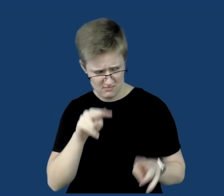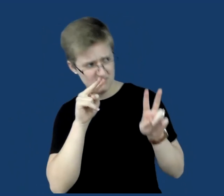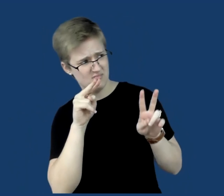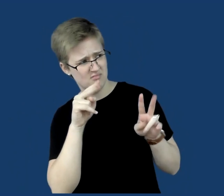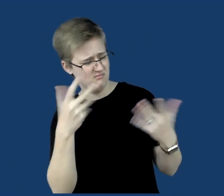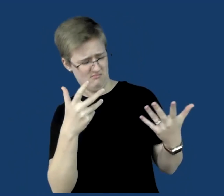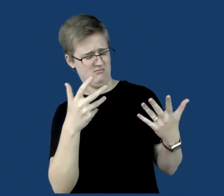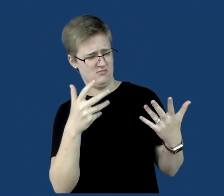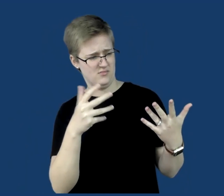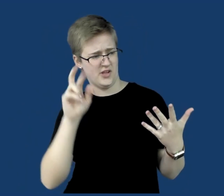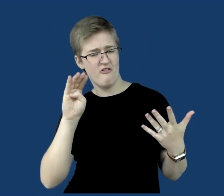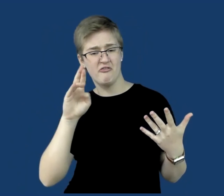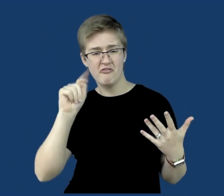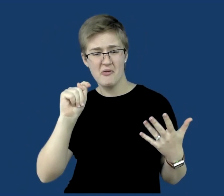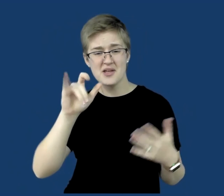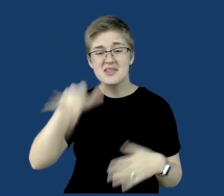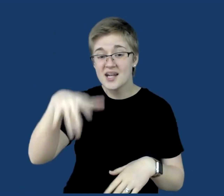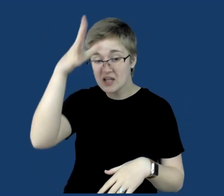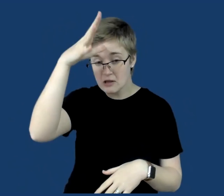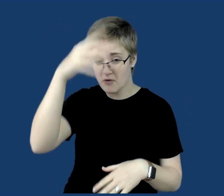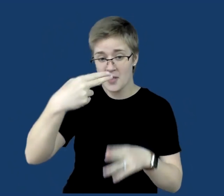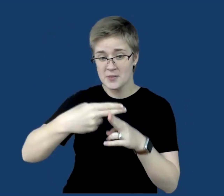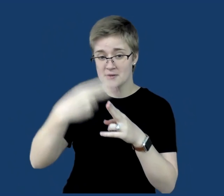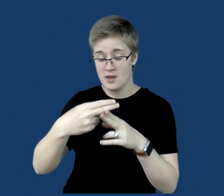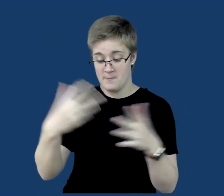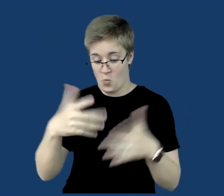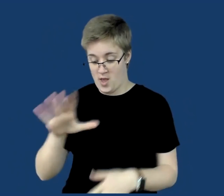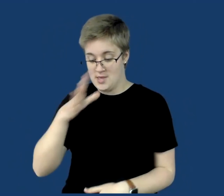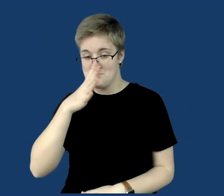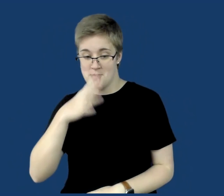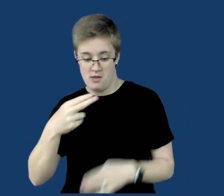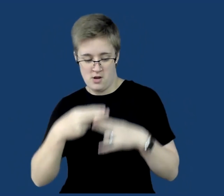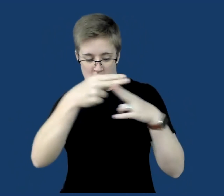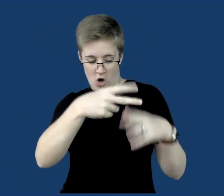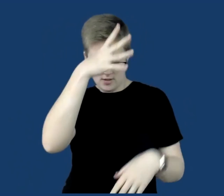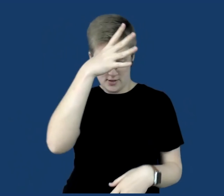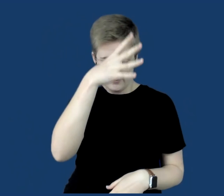Robert was what his mother had called his father. “Mr. Phelmer wants to see you in his